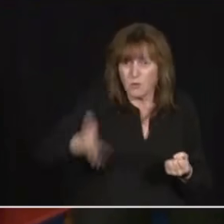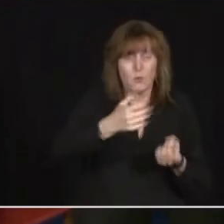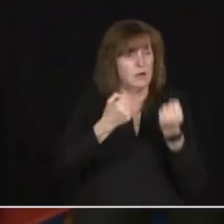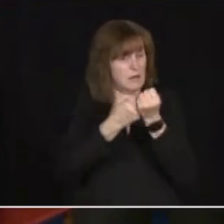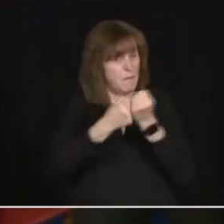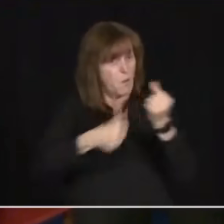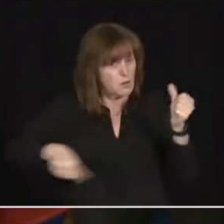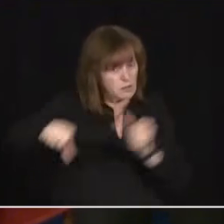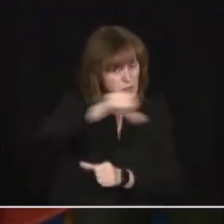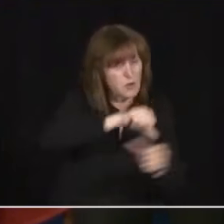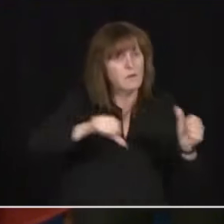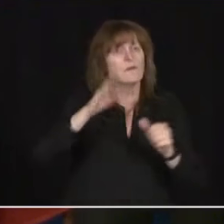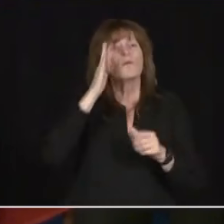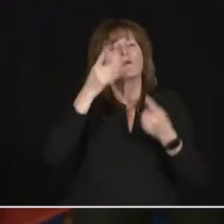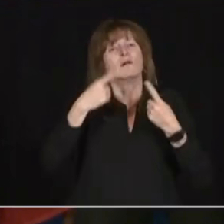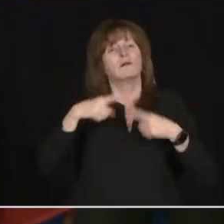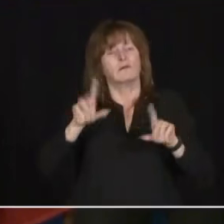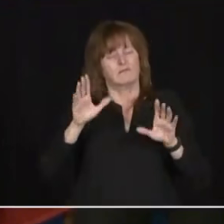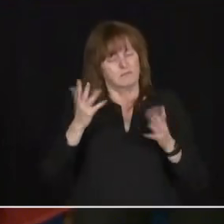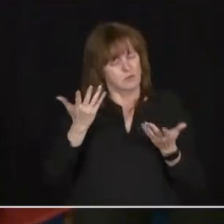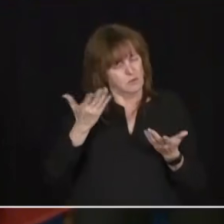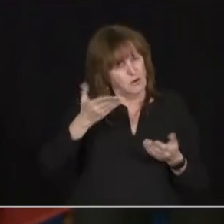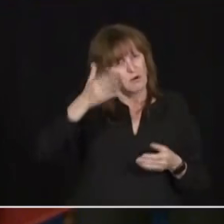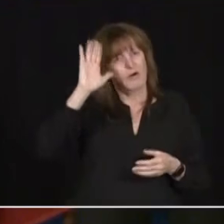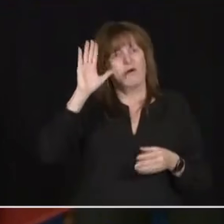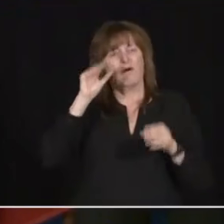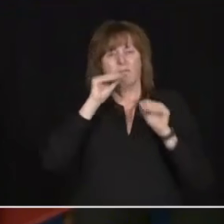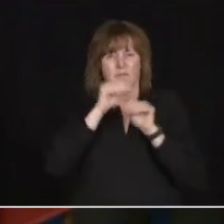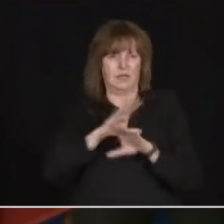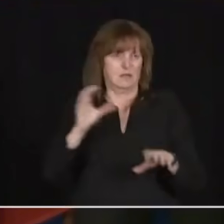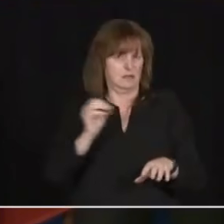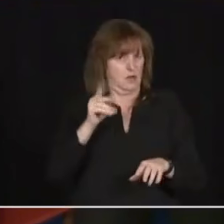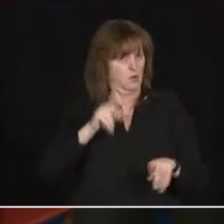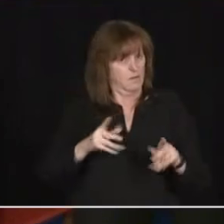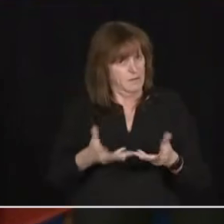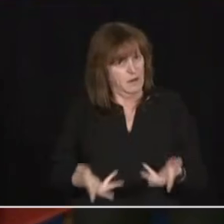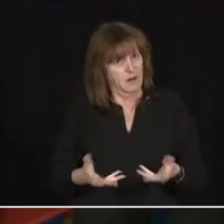Thank you and God bless the people of Ontarian. Now, I will